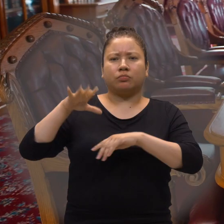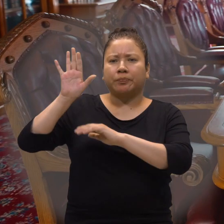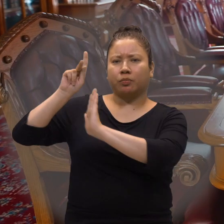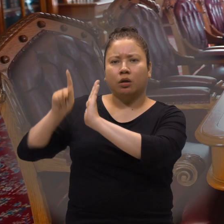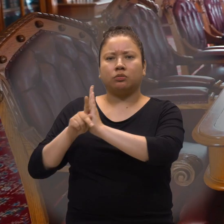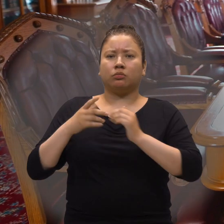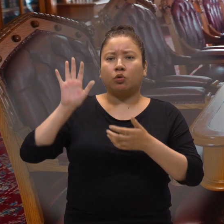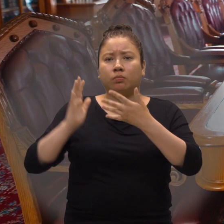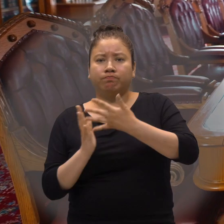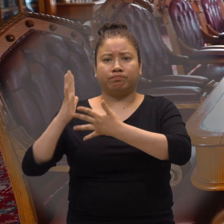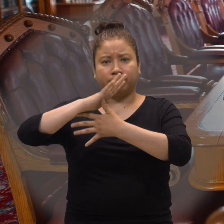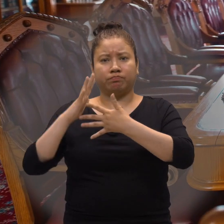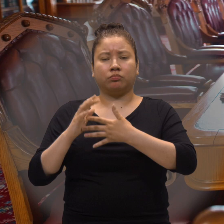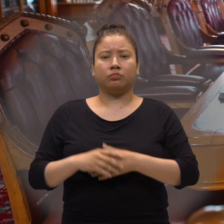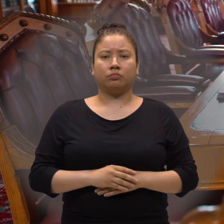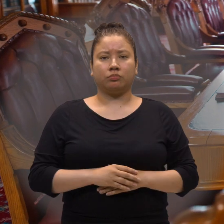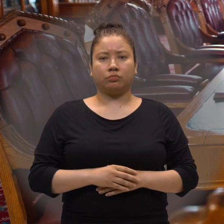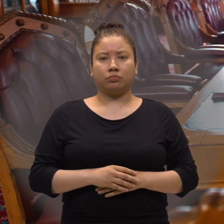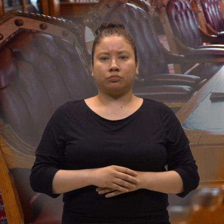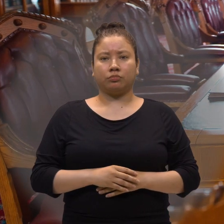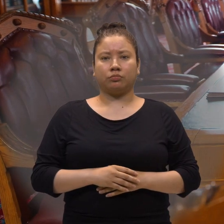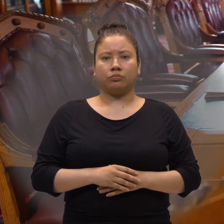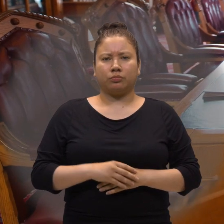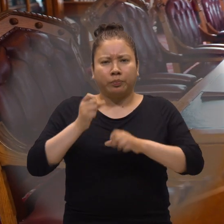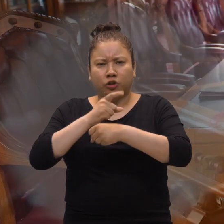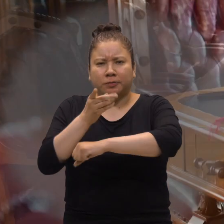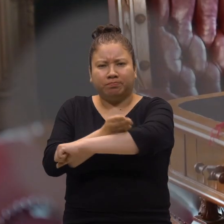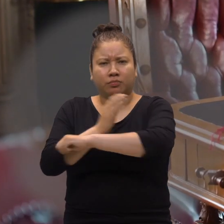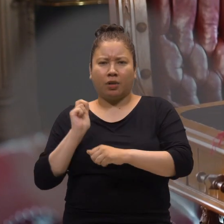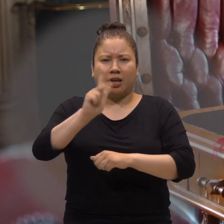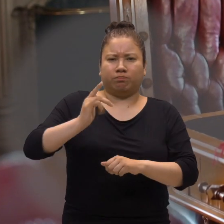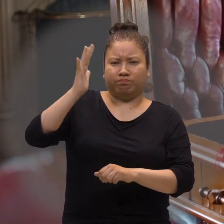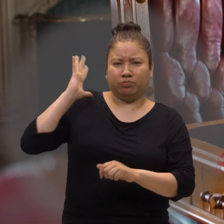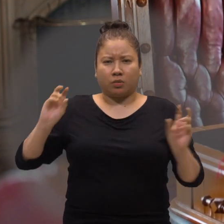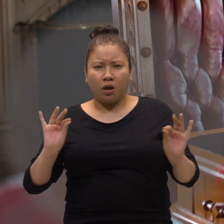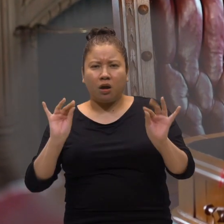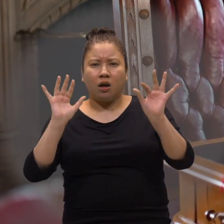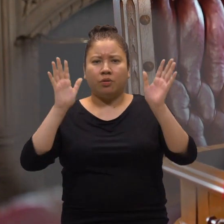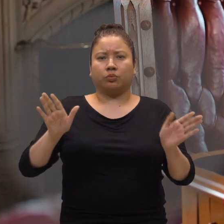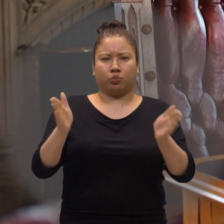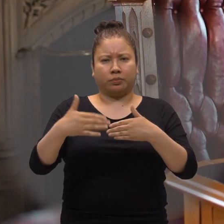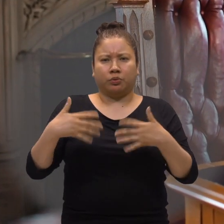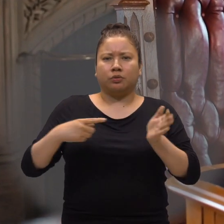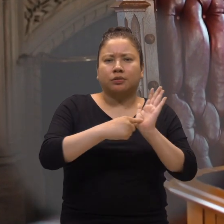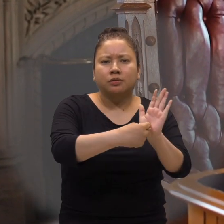and to decide on the government's policies and priorities. Meticulously restored to its original state,